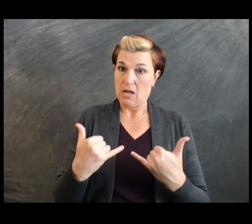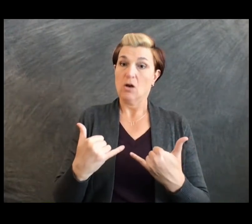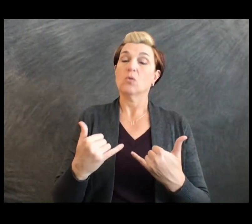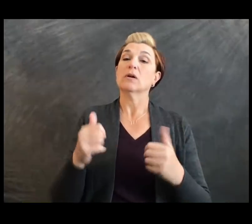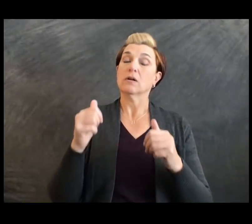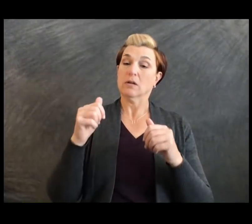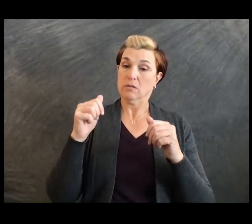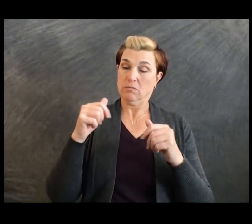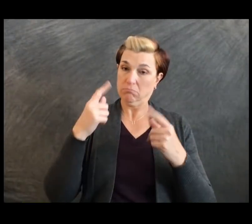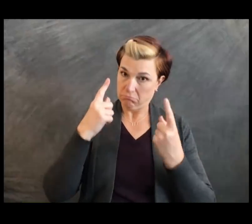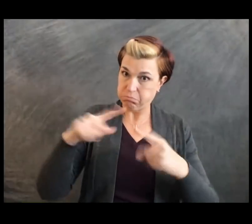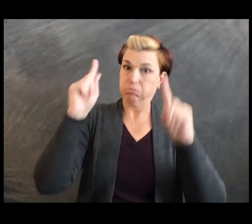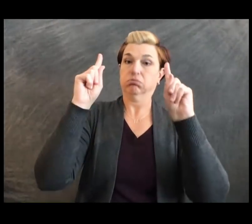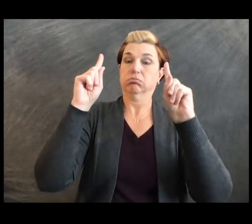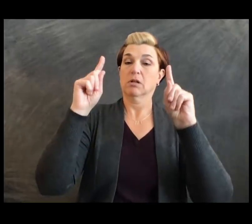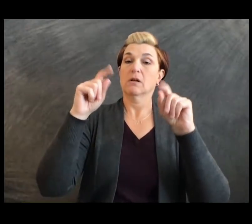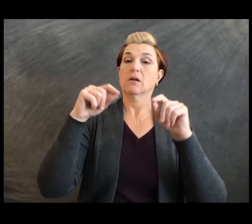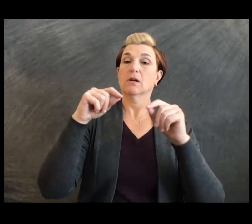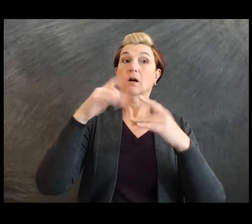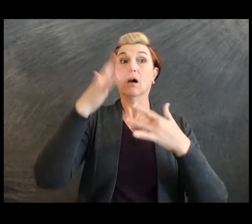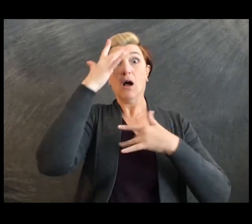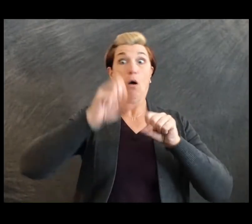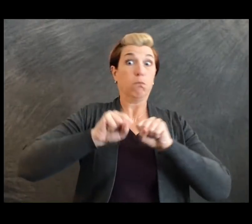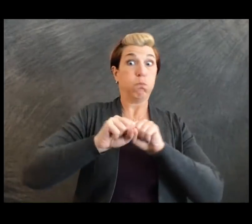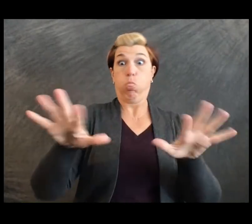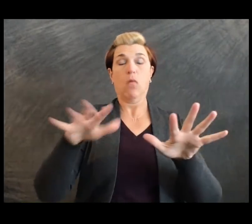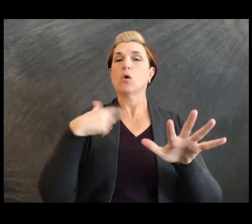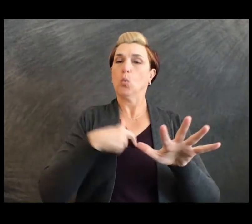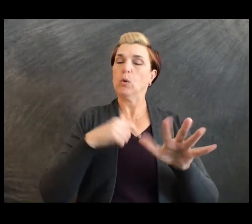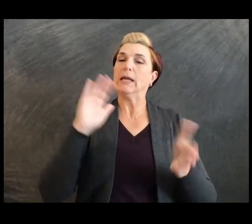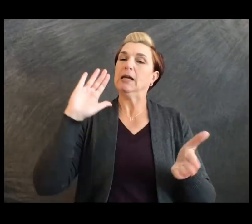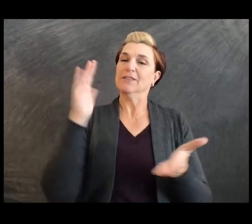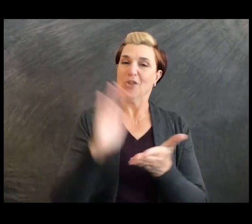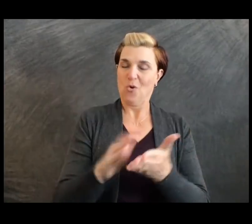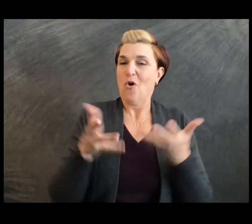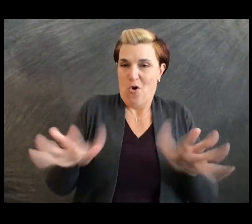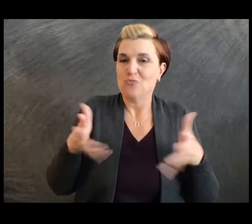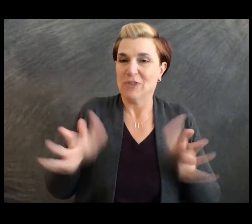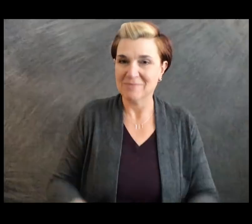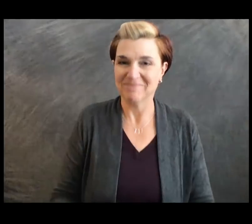our nation and save lives every American can do their part to slow